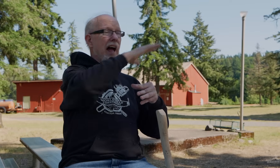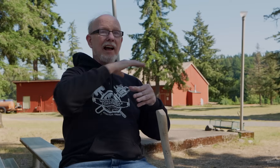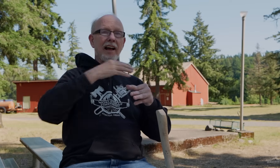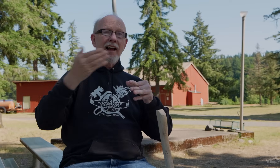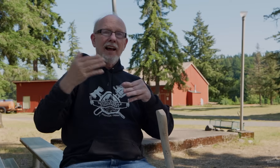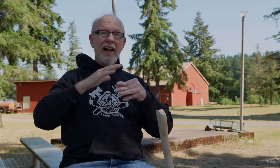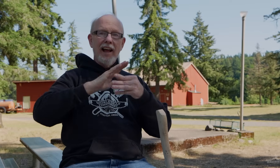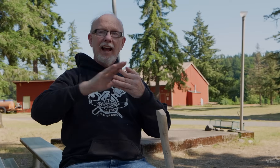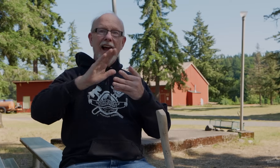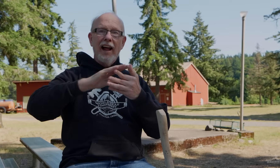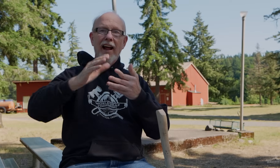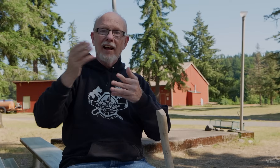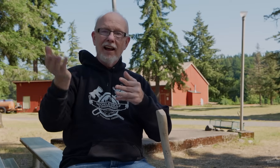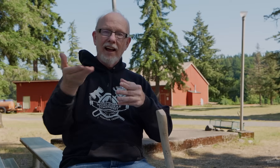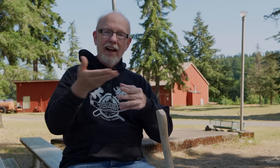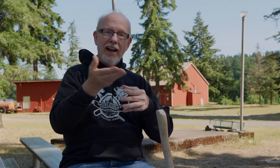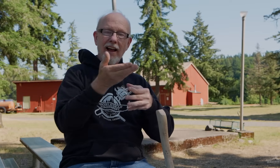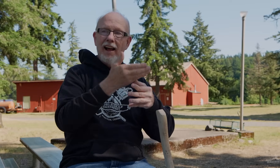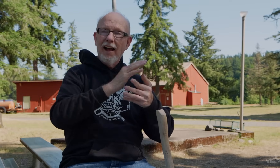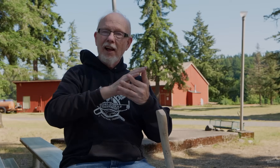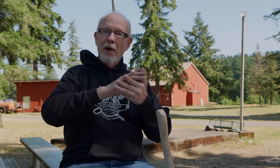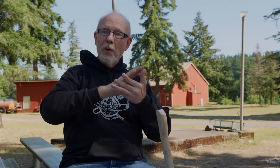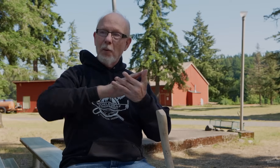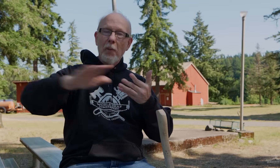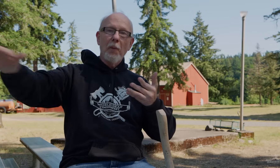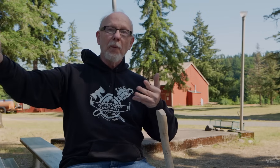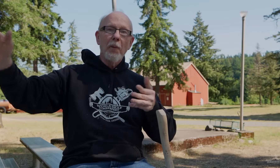Everything got cleaned up and leveled out.